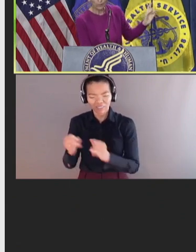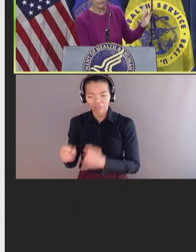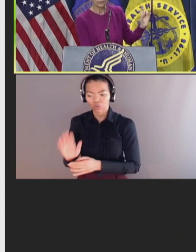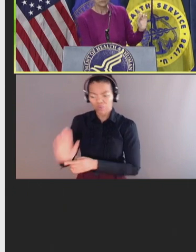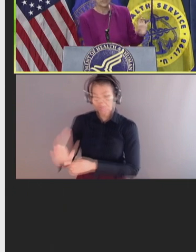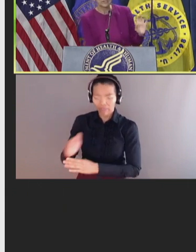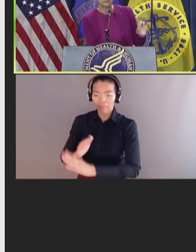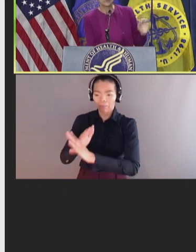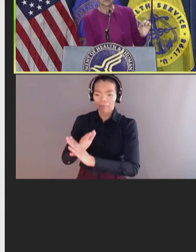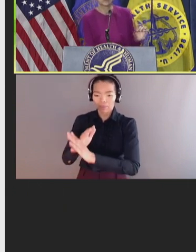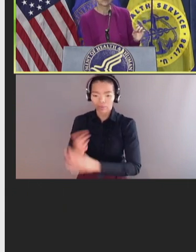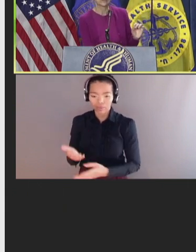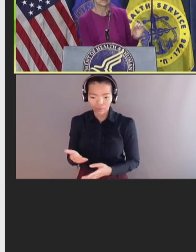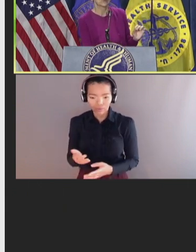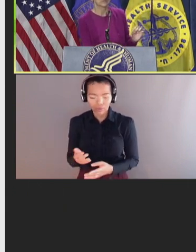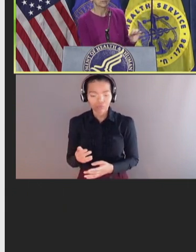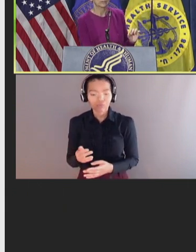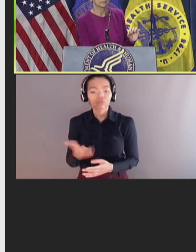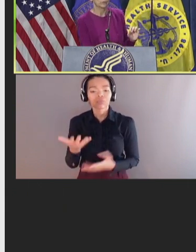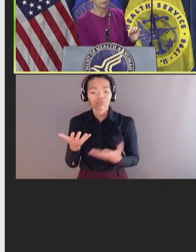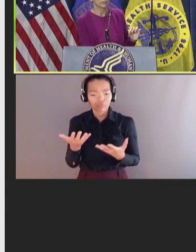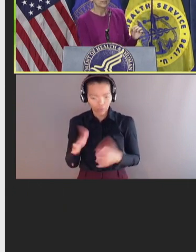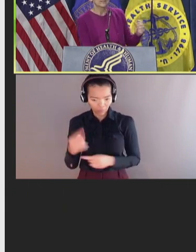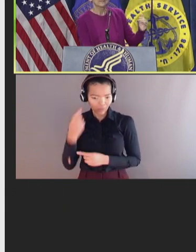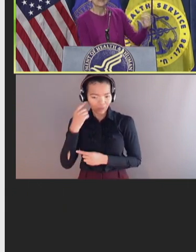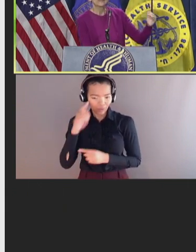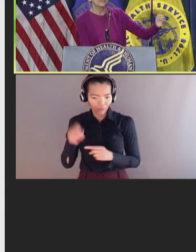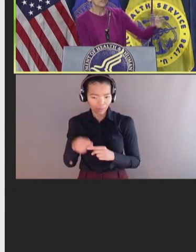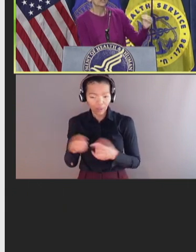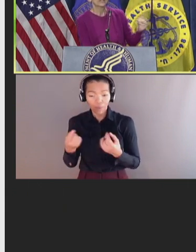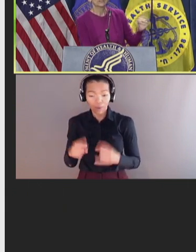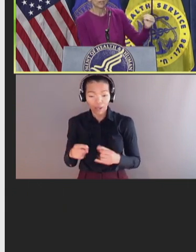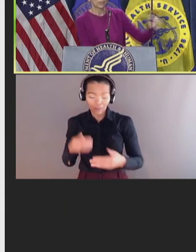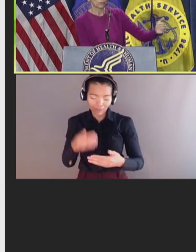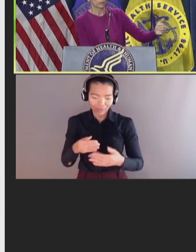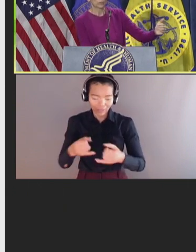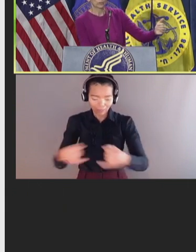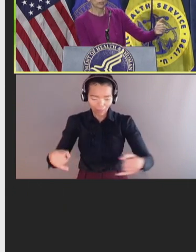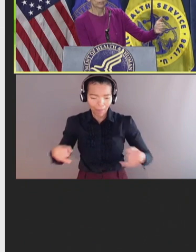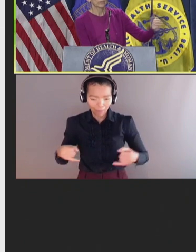this really important work that's going on at the border, that's initial education work, right?